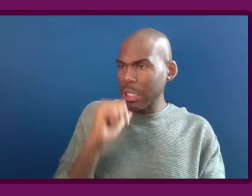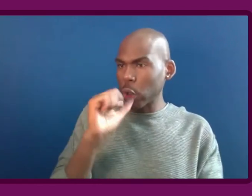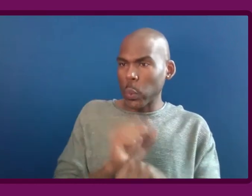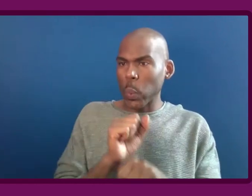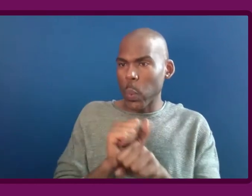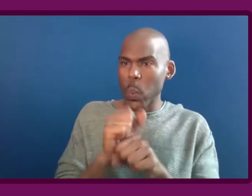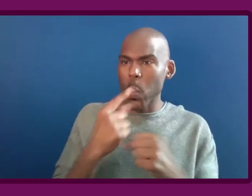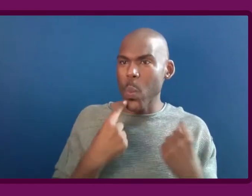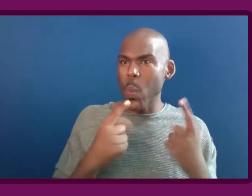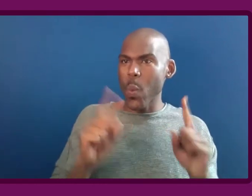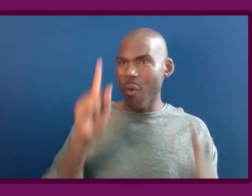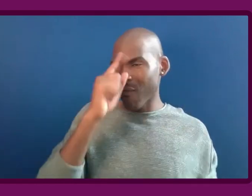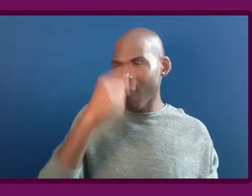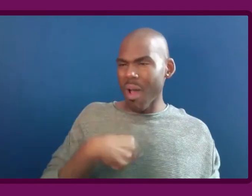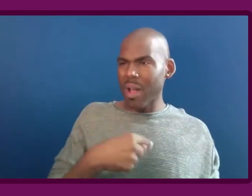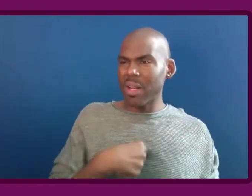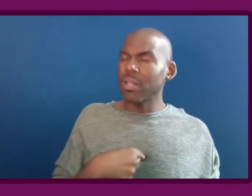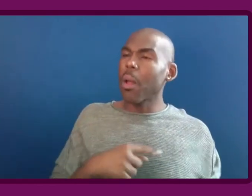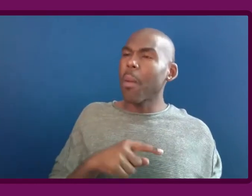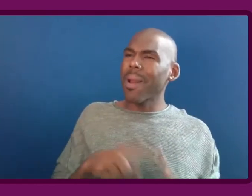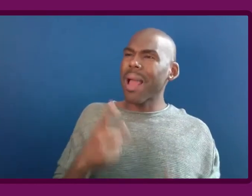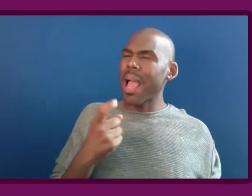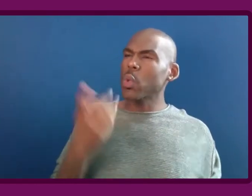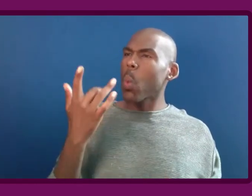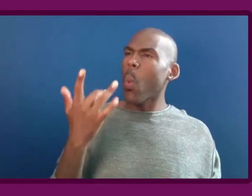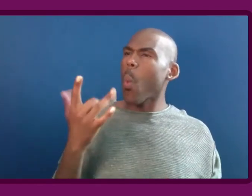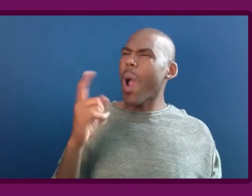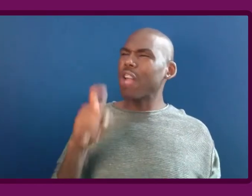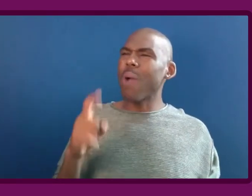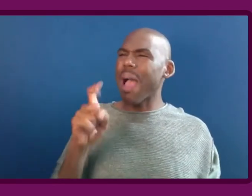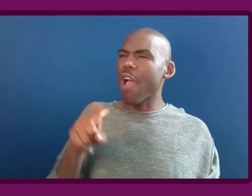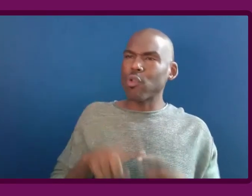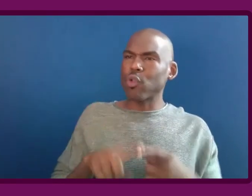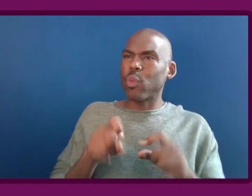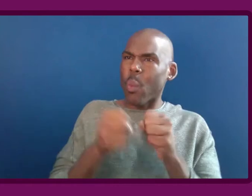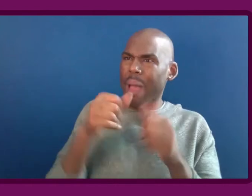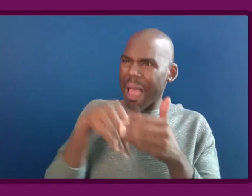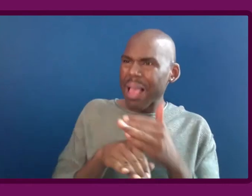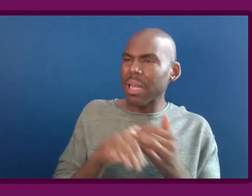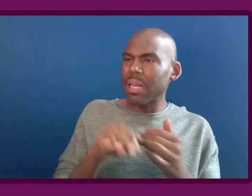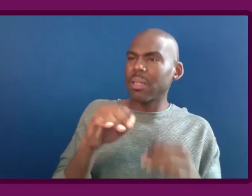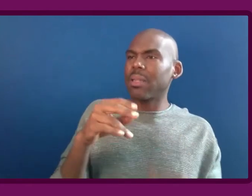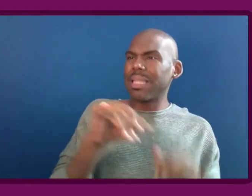"Well, why? Why should I be hacking the system? Why shouldn't the system just work for me?" Ashley Inkumsah: Exactly.